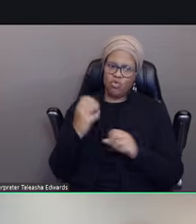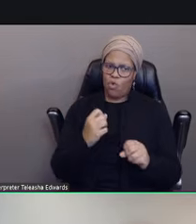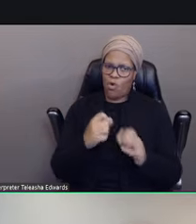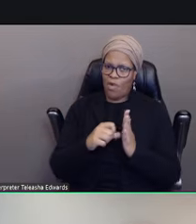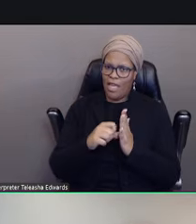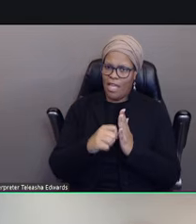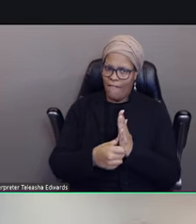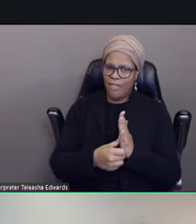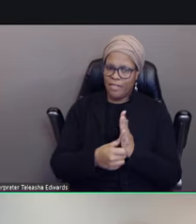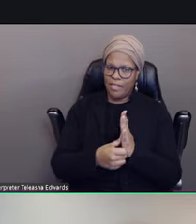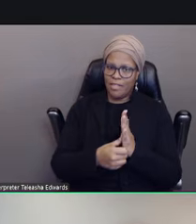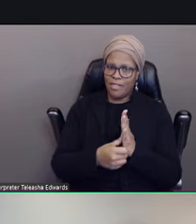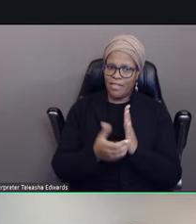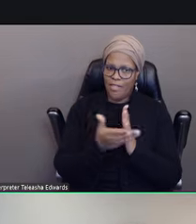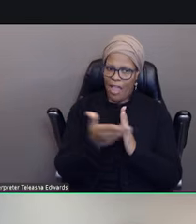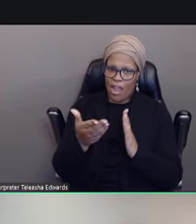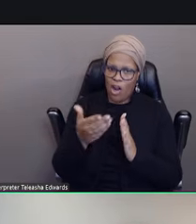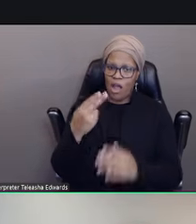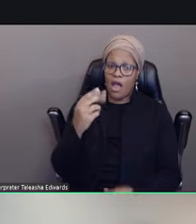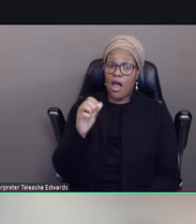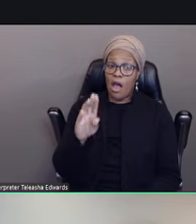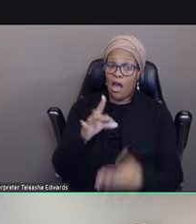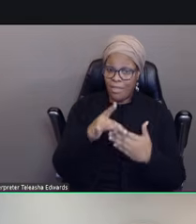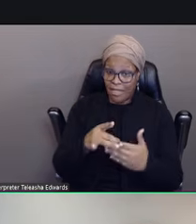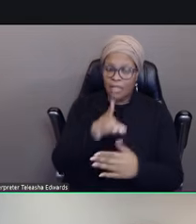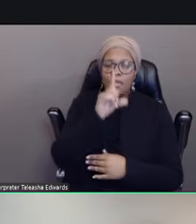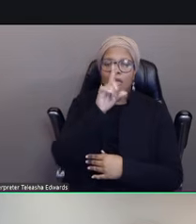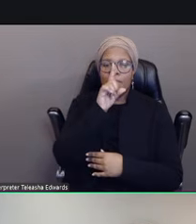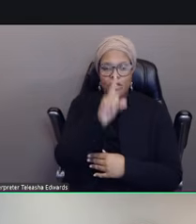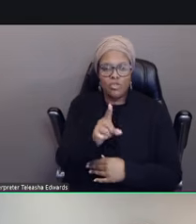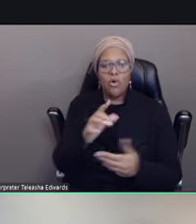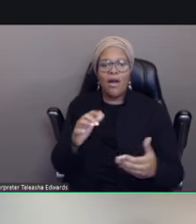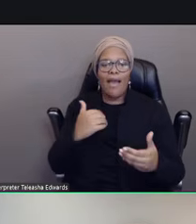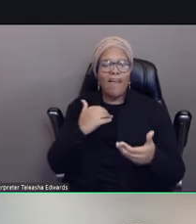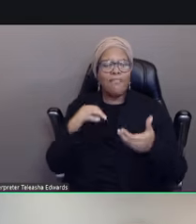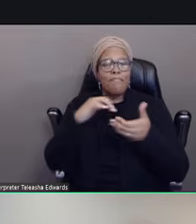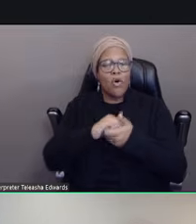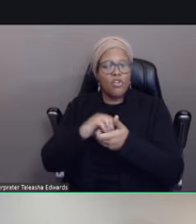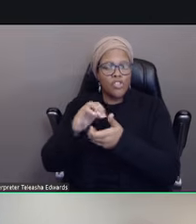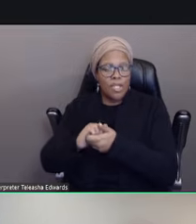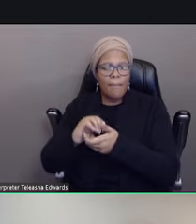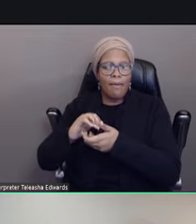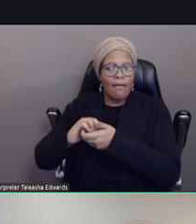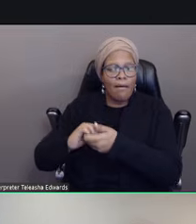um on the hub leads making sure that there is partnership and collaboration that the